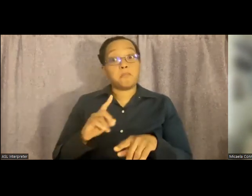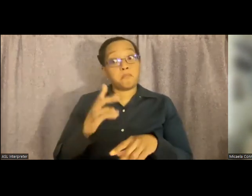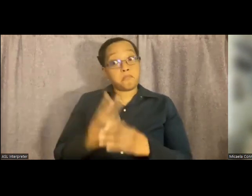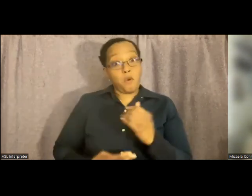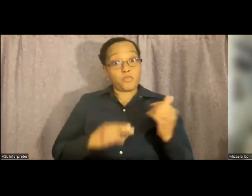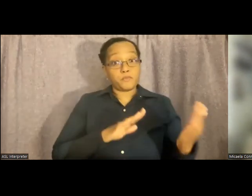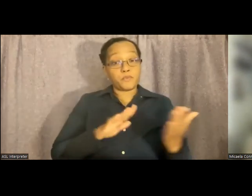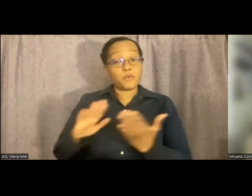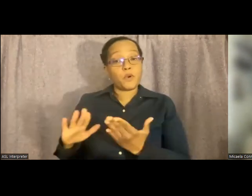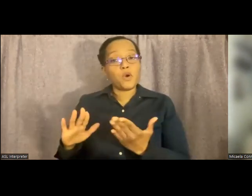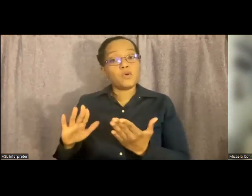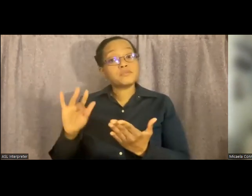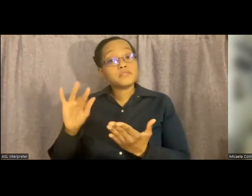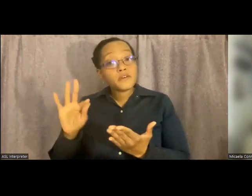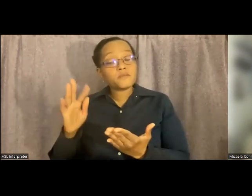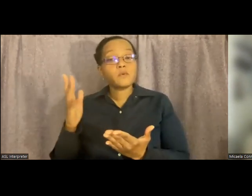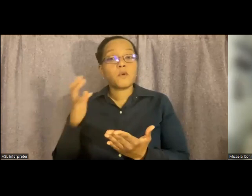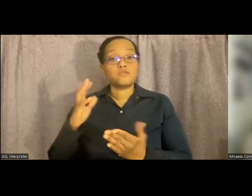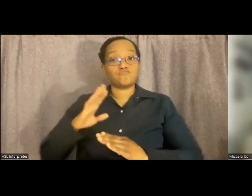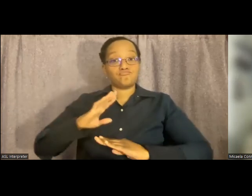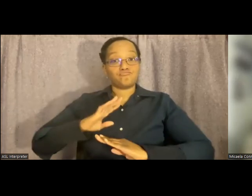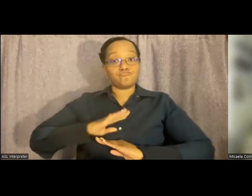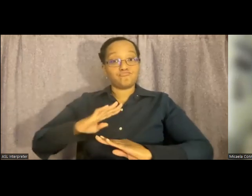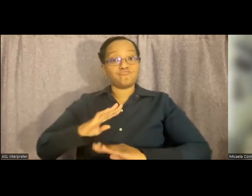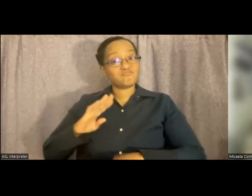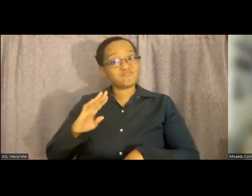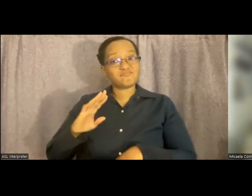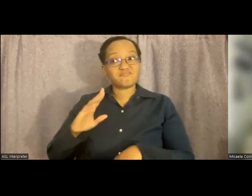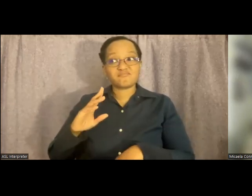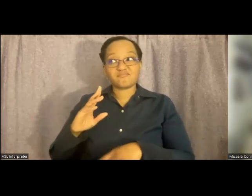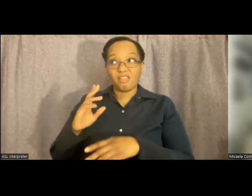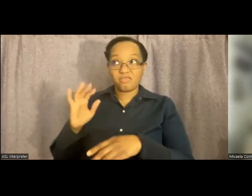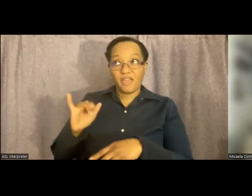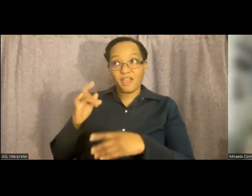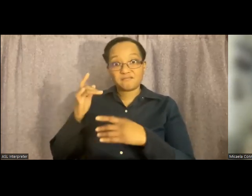we are going to fulfill on the settlement of Laguna Honda and more importantly to fill